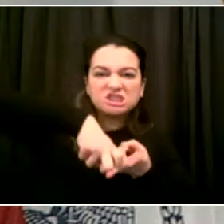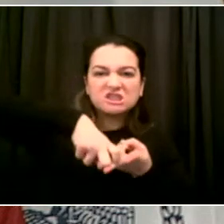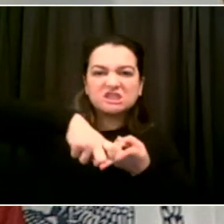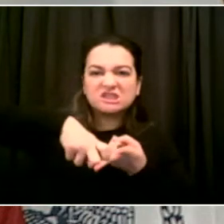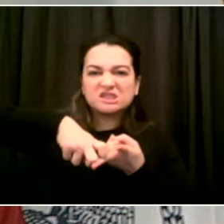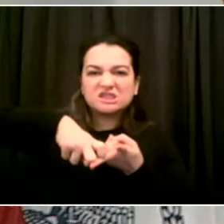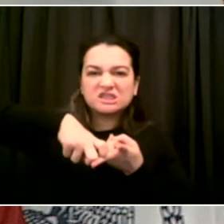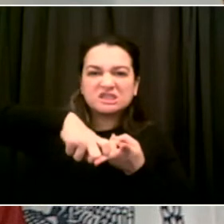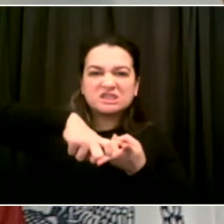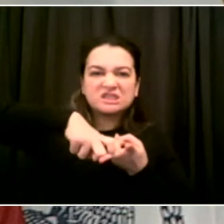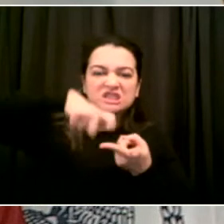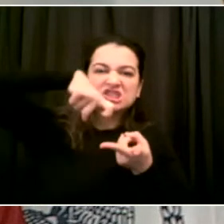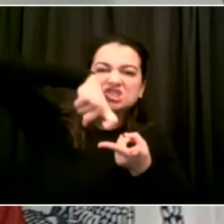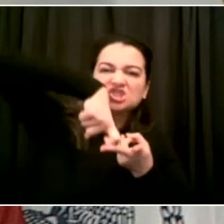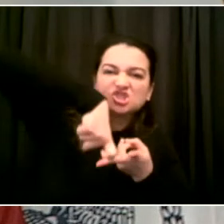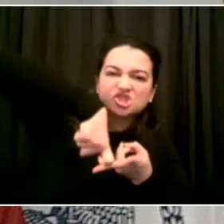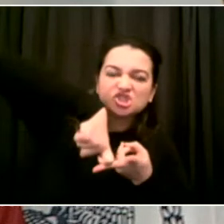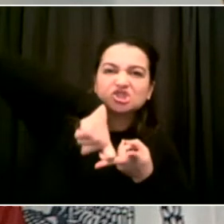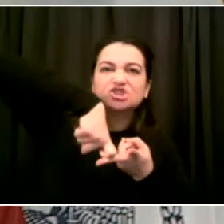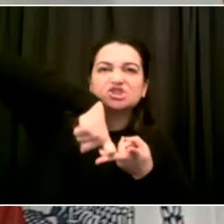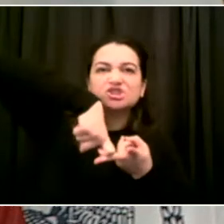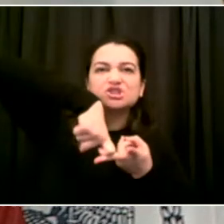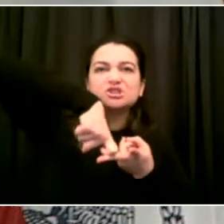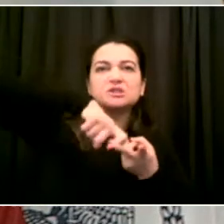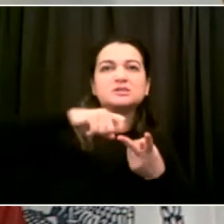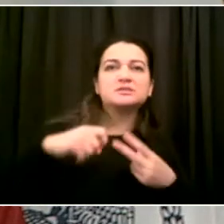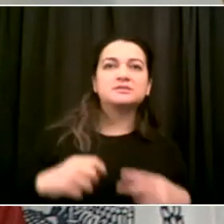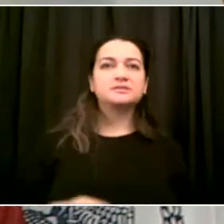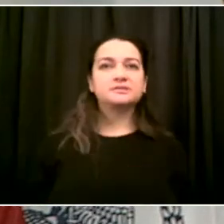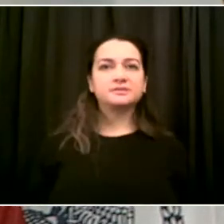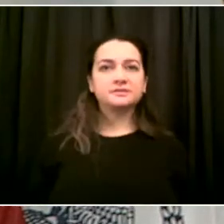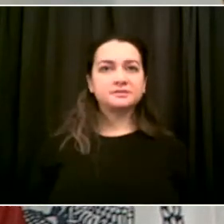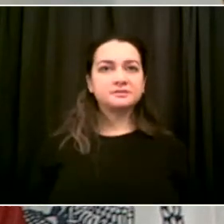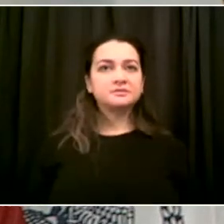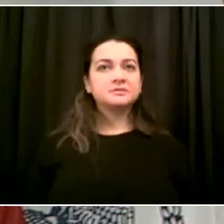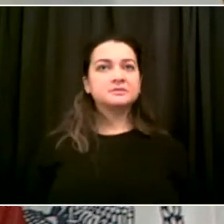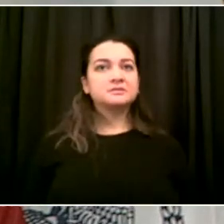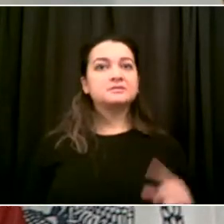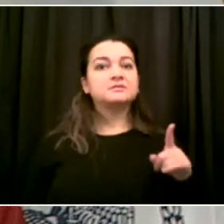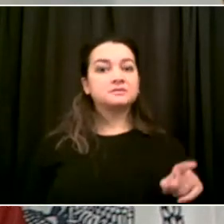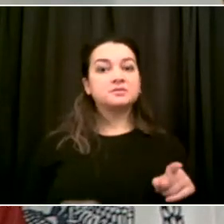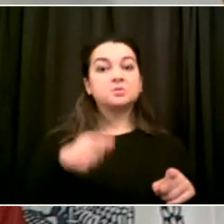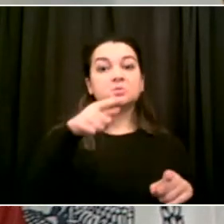FROM A RECENT ARREET SHIM DEEPLY DISTURBED, FULL INVESTIGATION IS UNDERERY WAI I MDEANAND IMMMEDIAAET